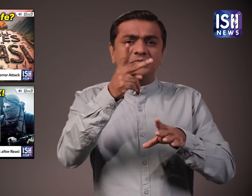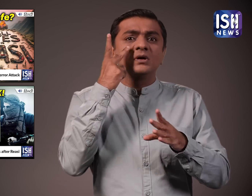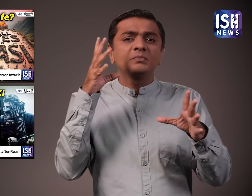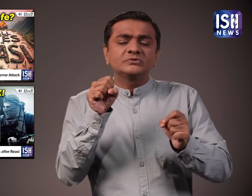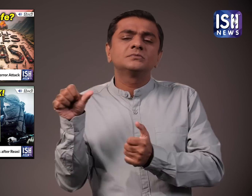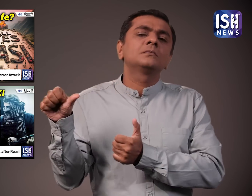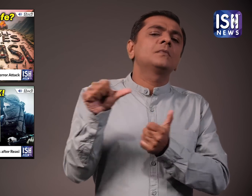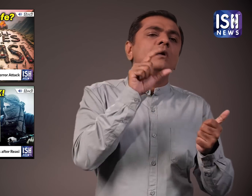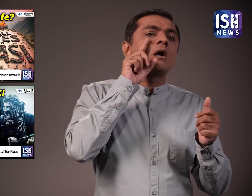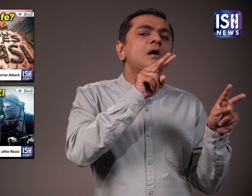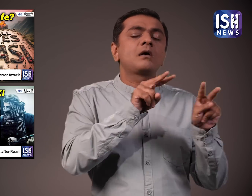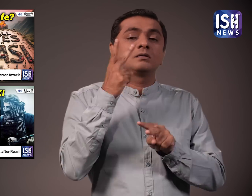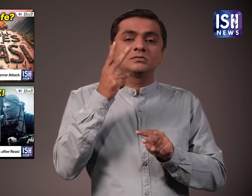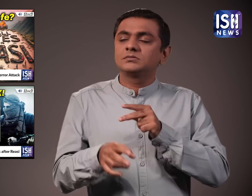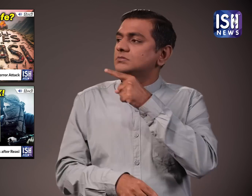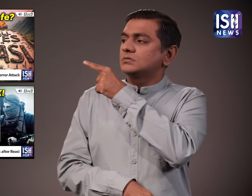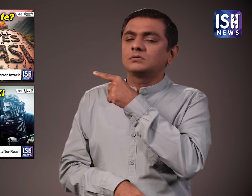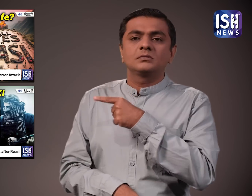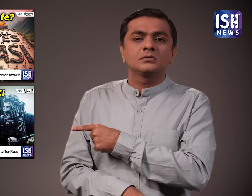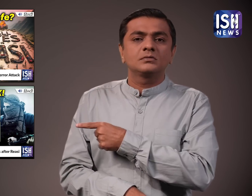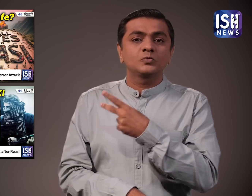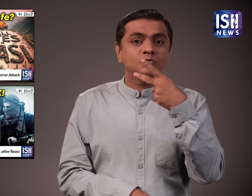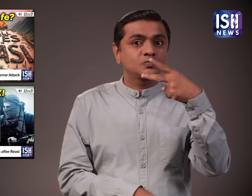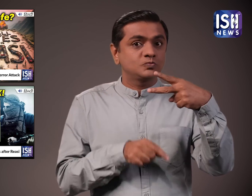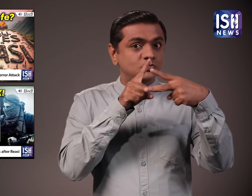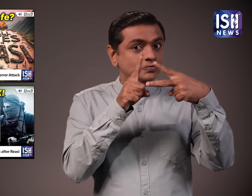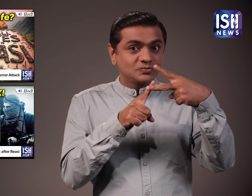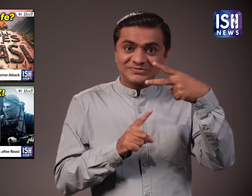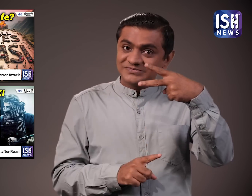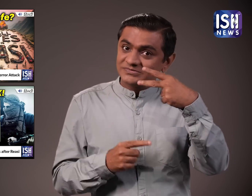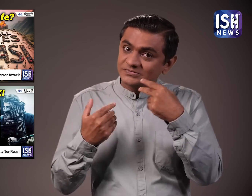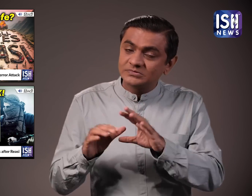If you missed, click the link to watch these 2 videos.